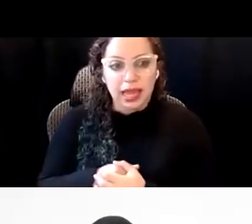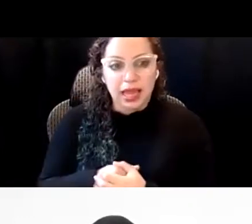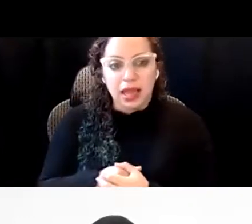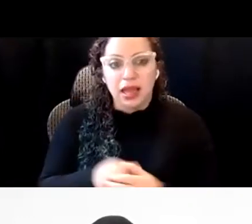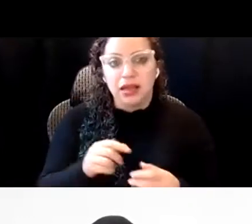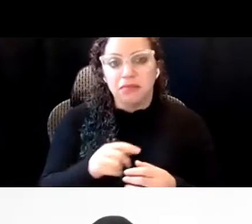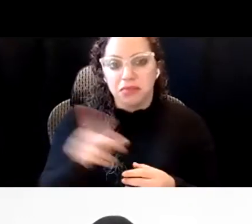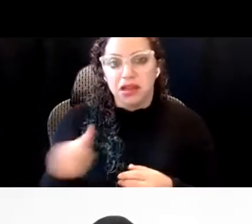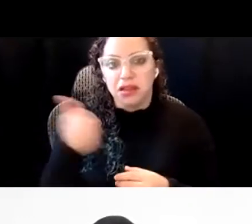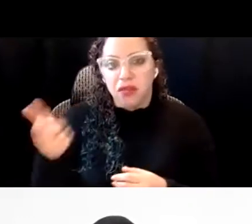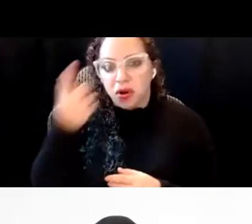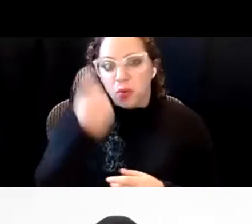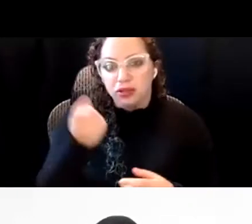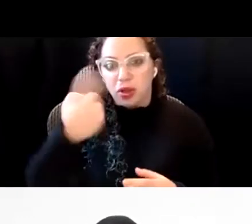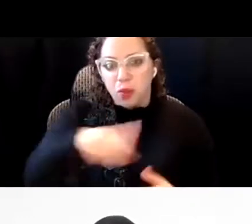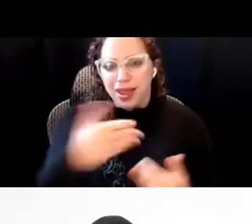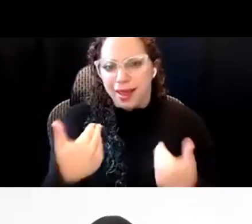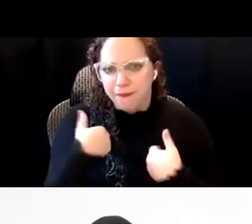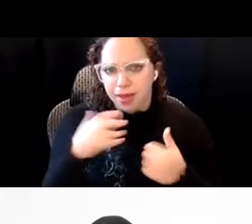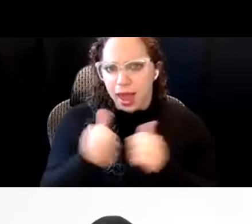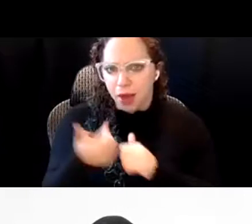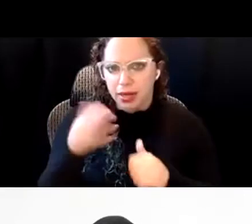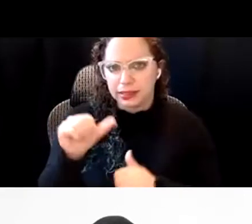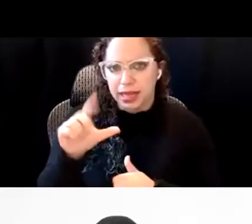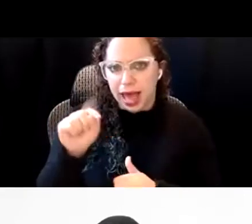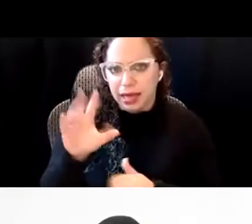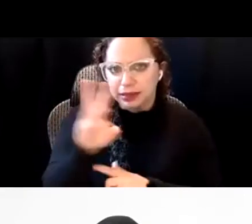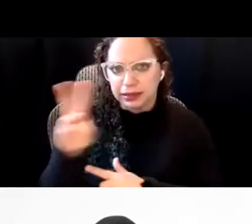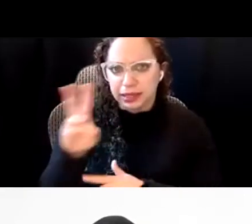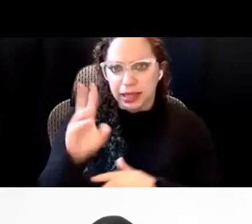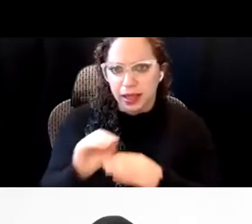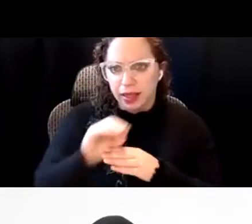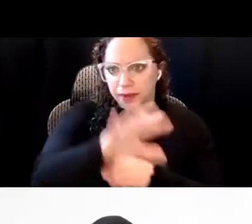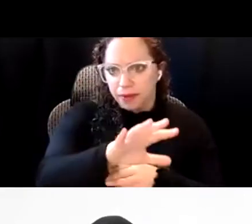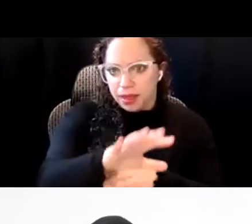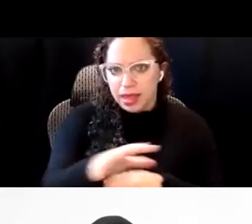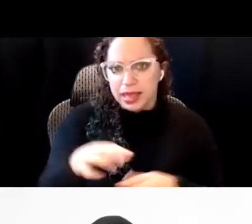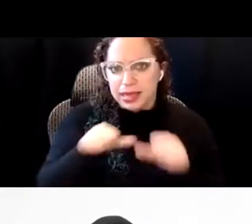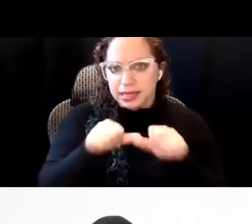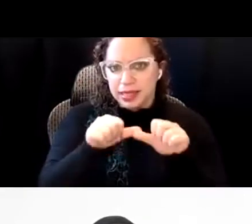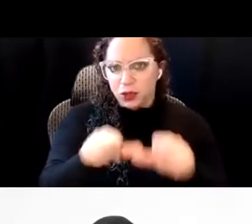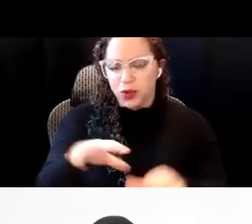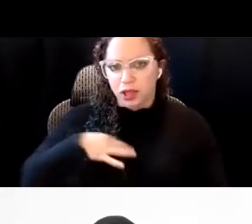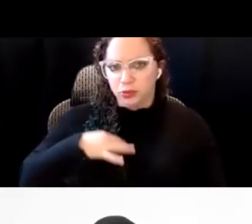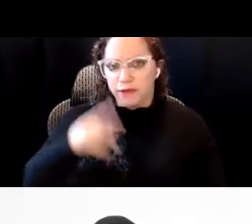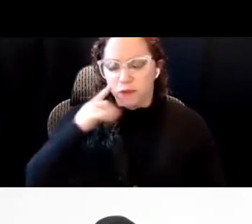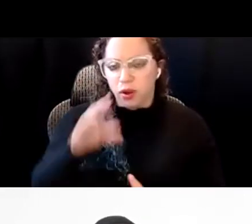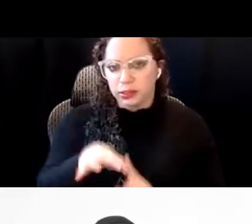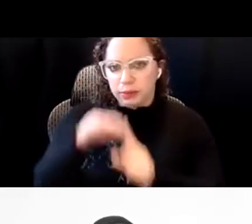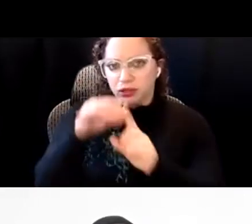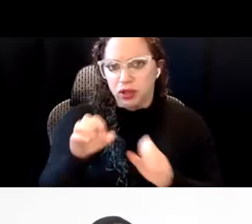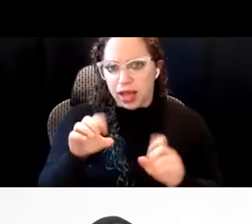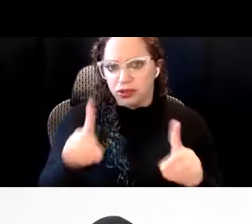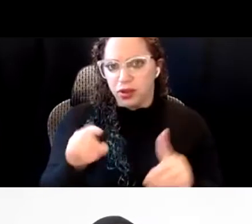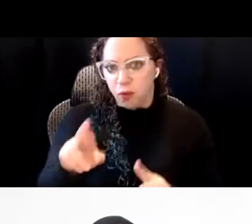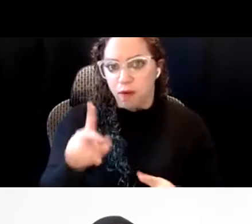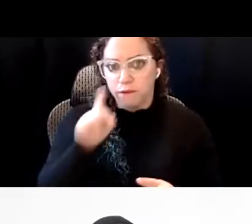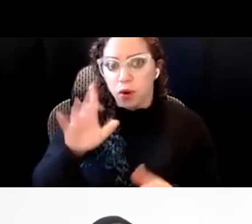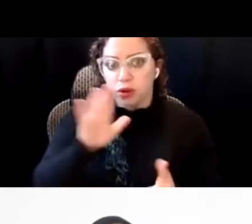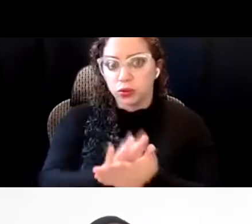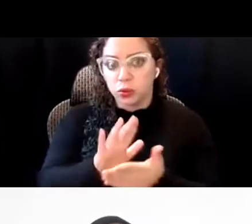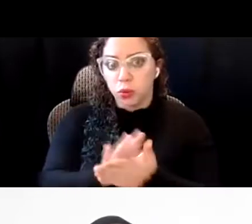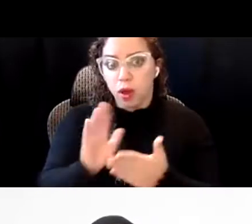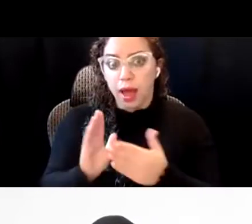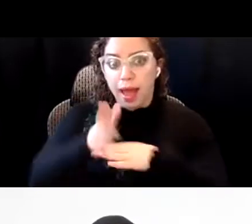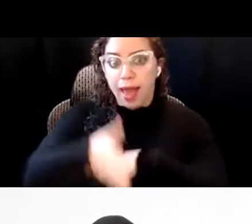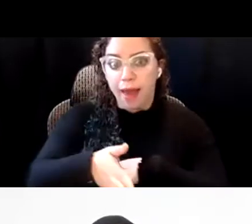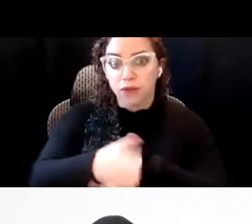So another question we get is, "How does Act 66 affect continued eligibility for special education or school after students turn 21?